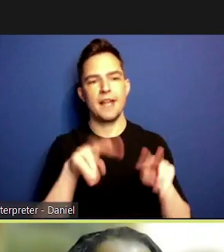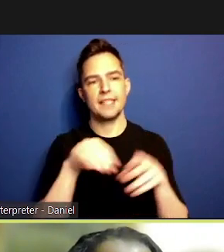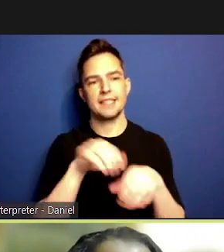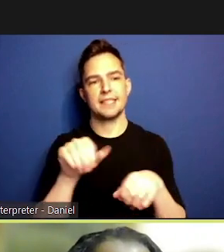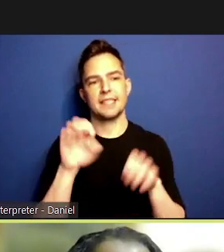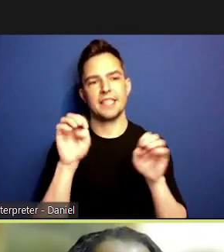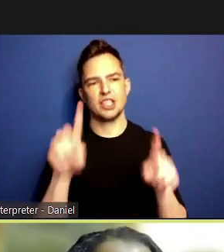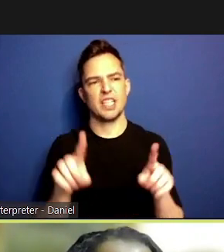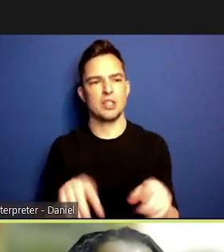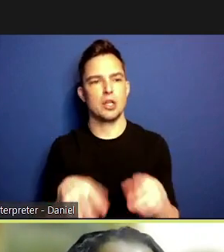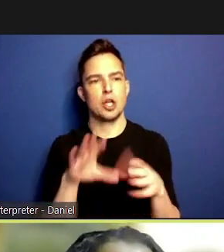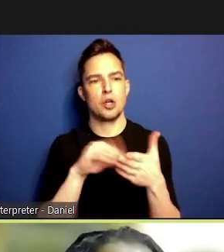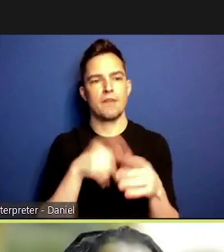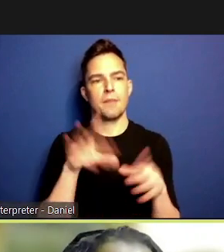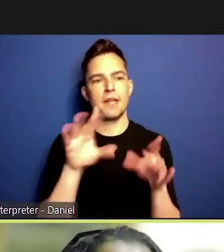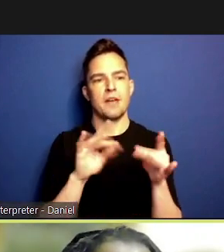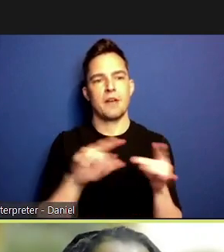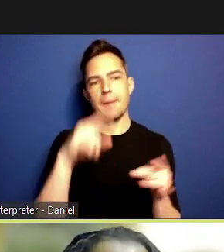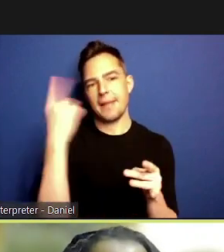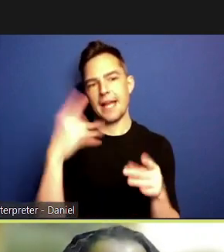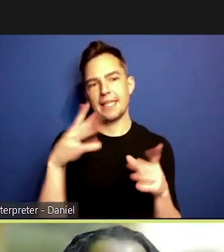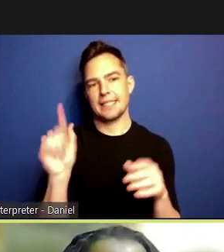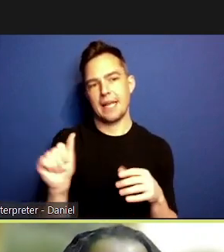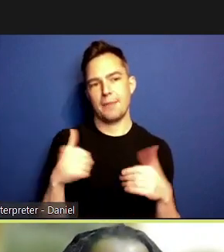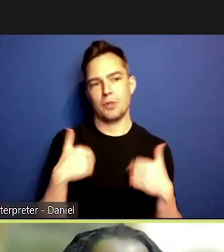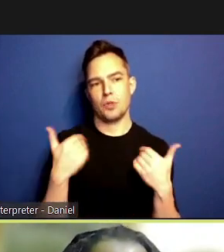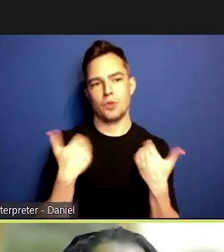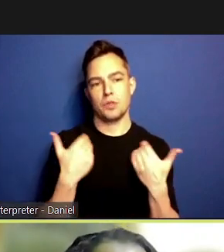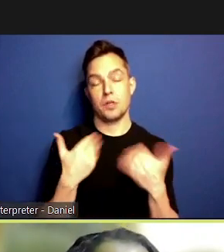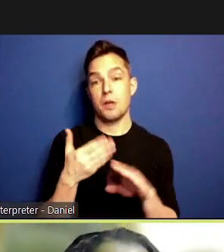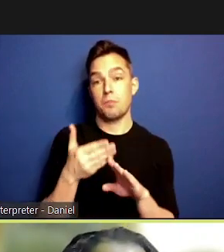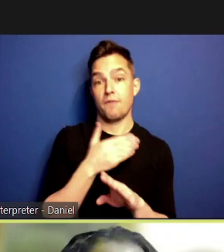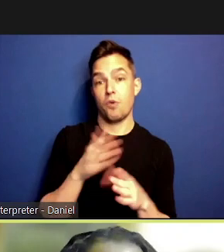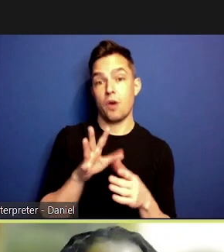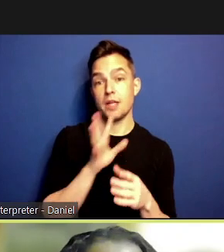from the Narratives of Black Disabled Youth. Before I speak any further, I'm going to do